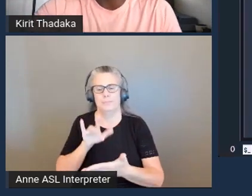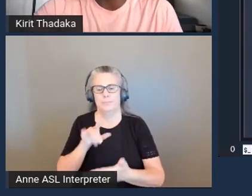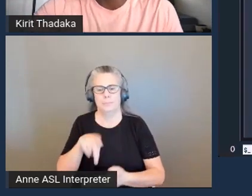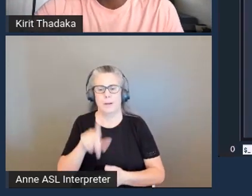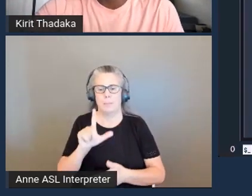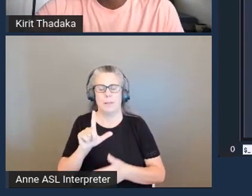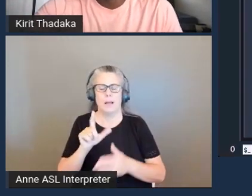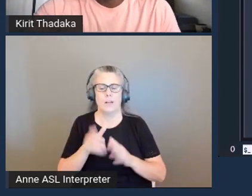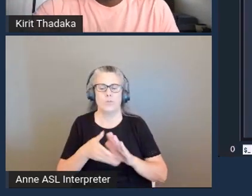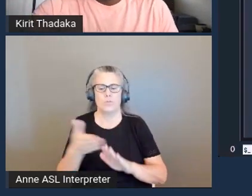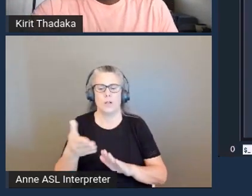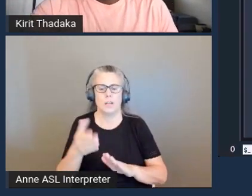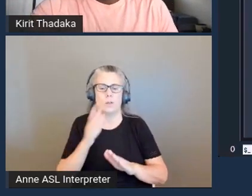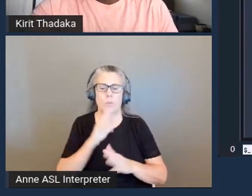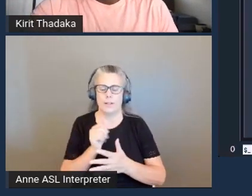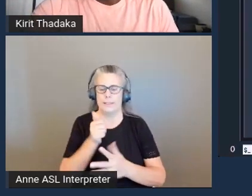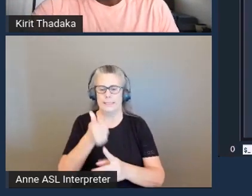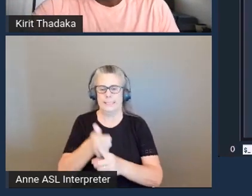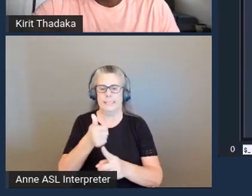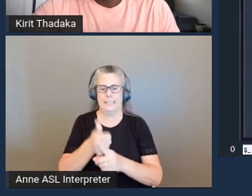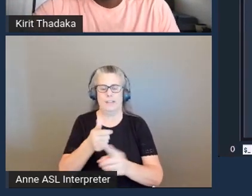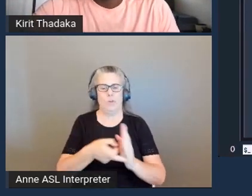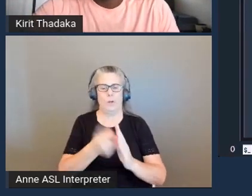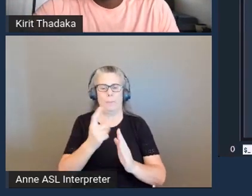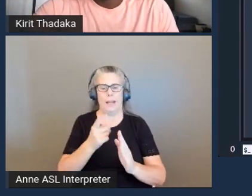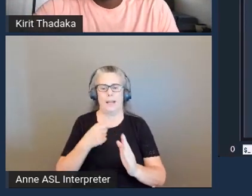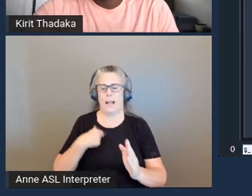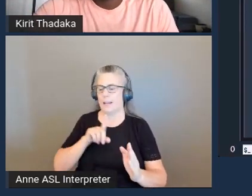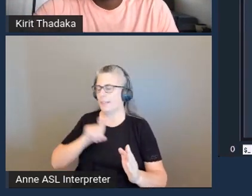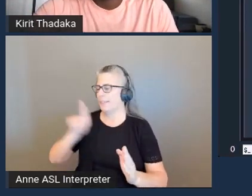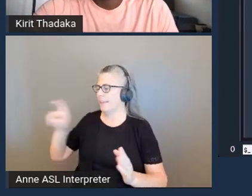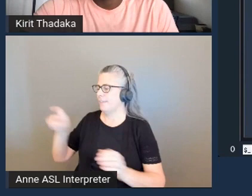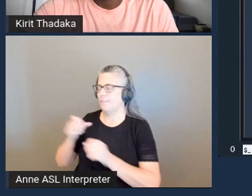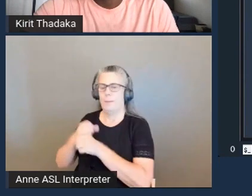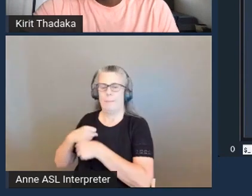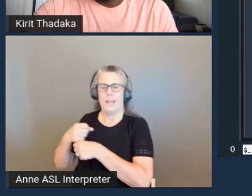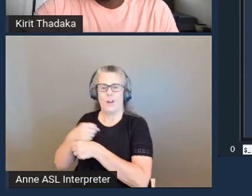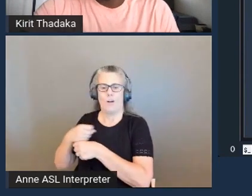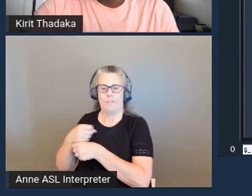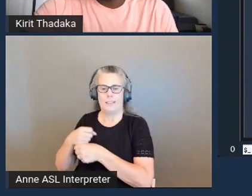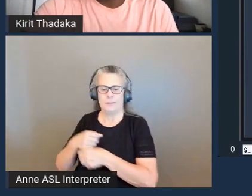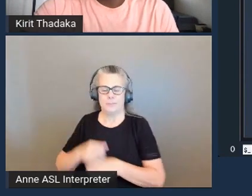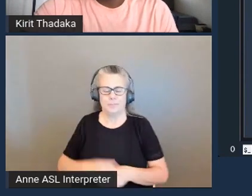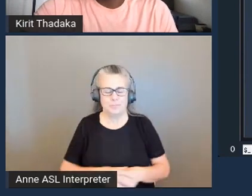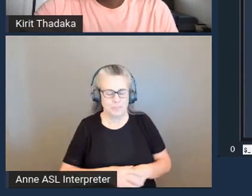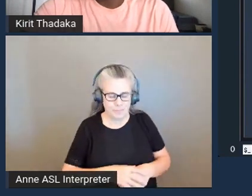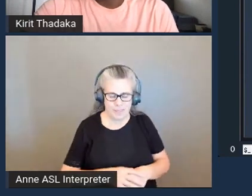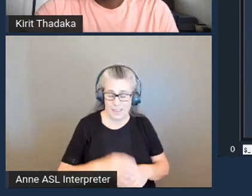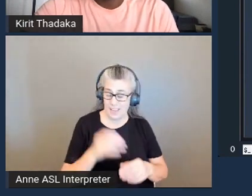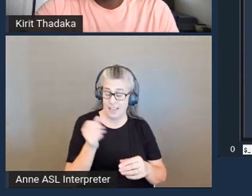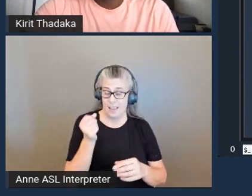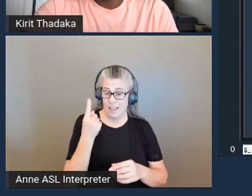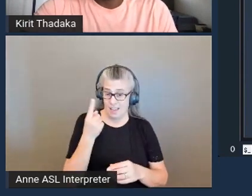So just to clarify, this graph right here is representing one pipeline? That's right, it's representing the pipeline